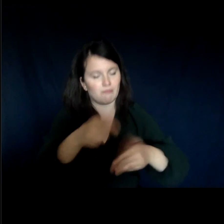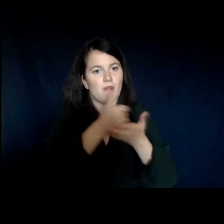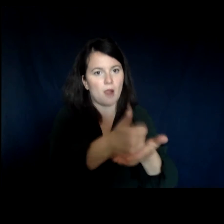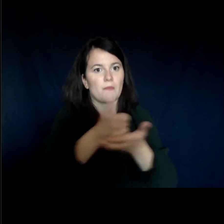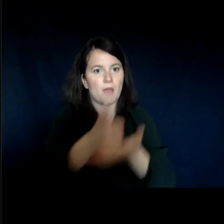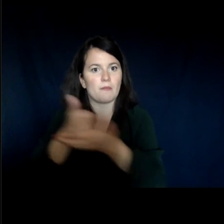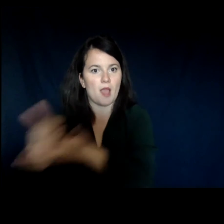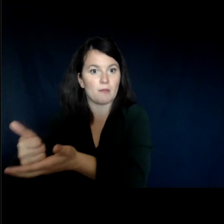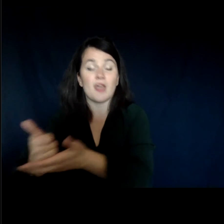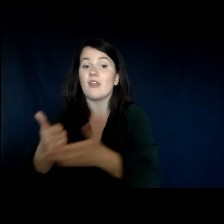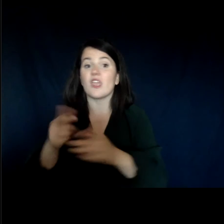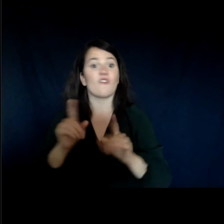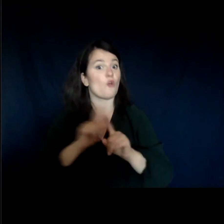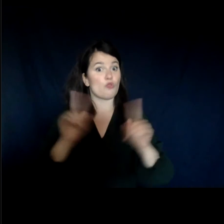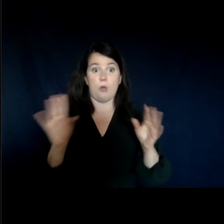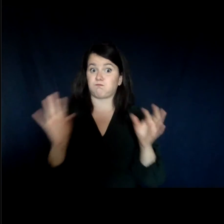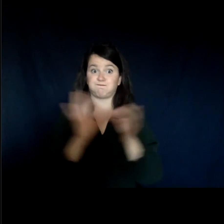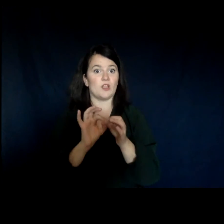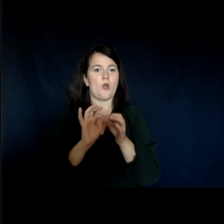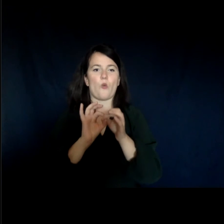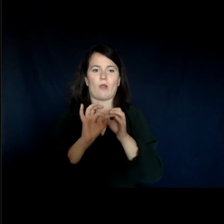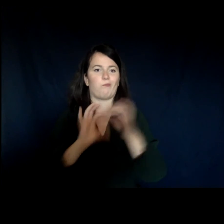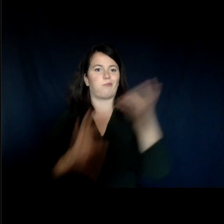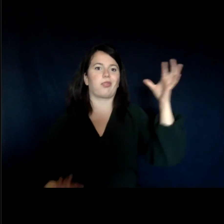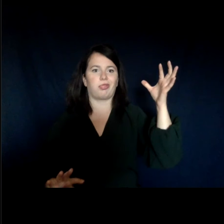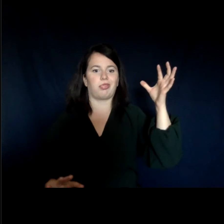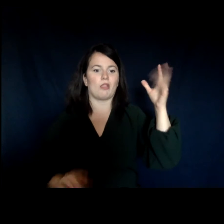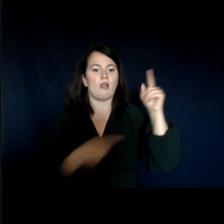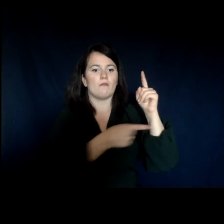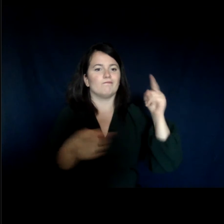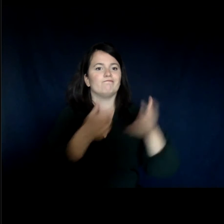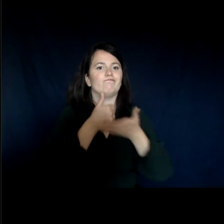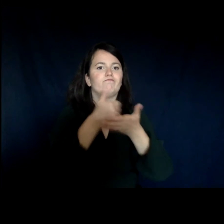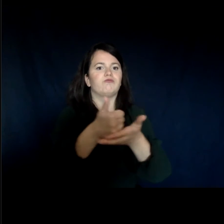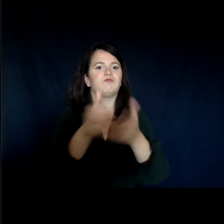We have to help promote promoters to unlock these resources